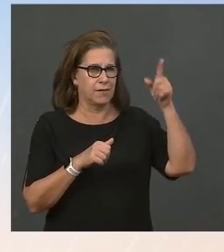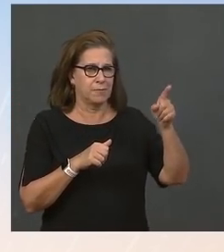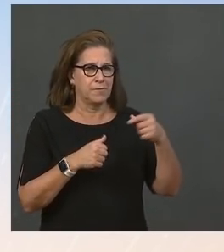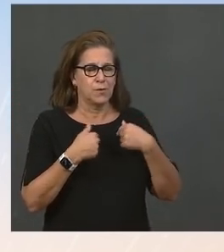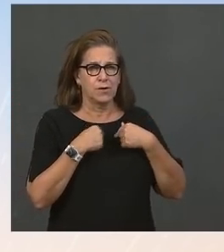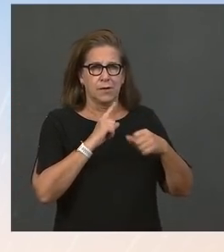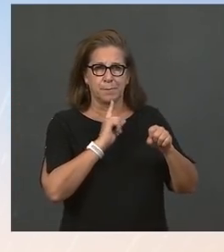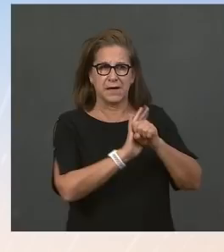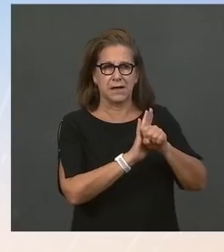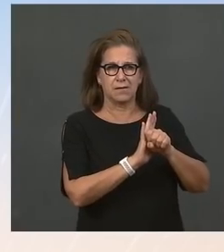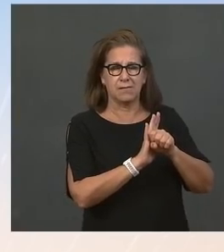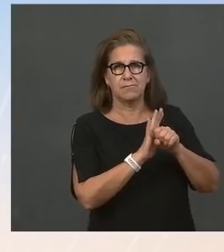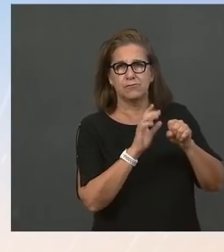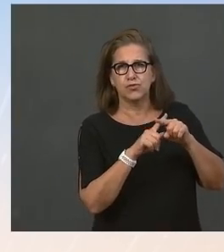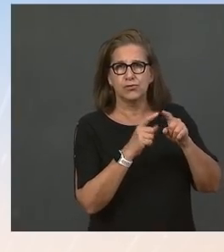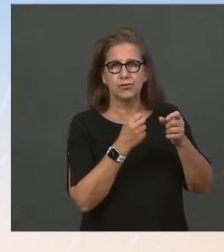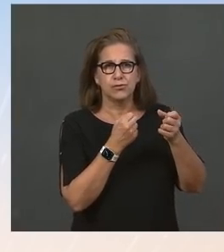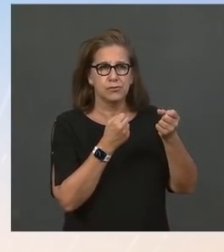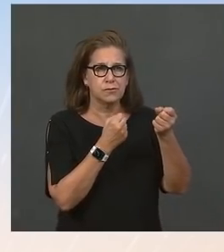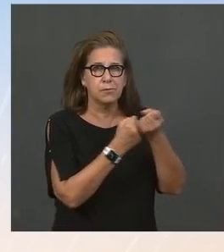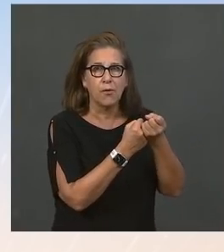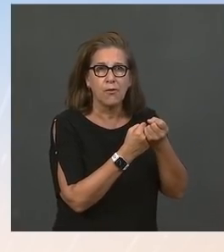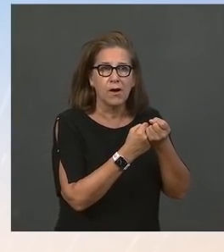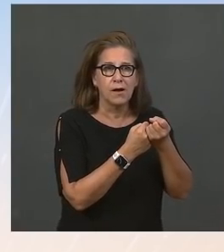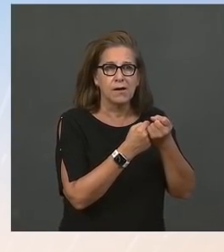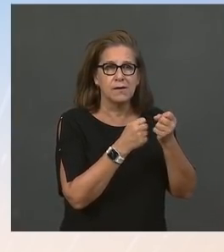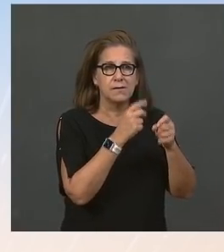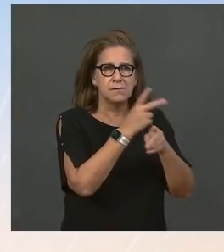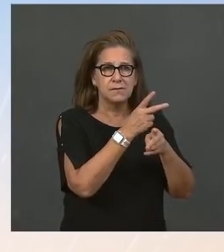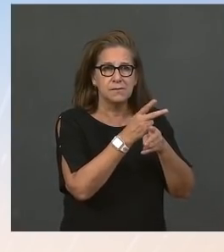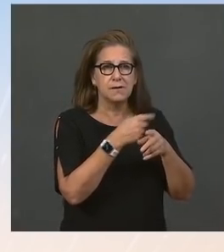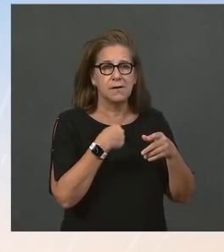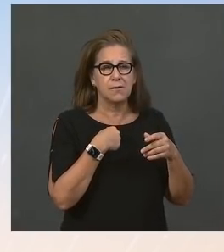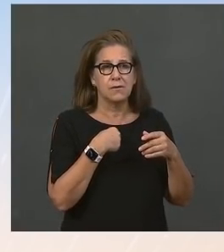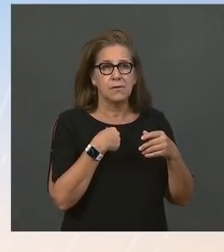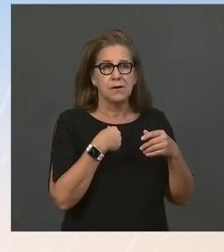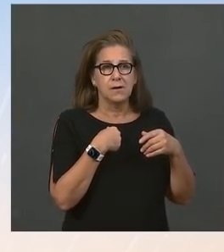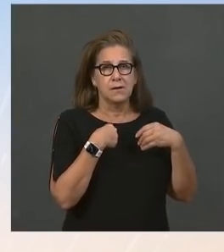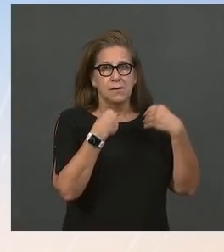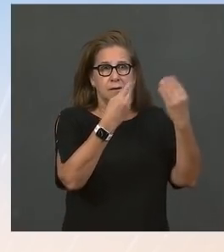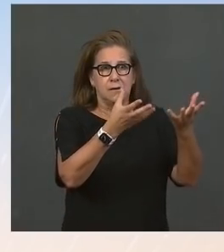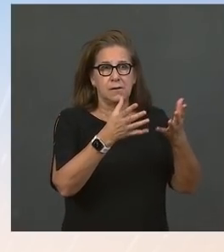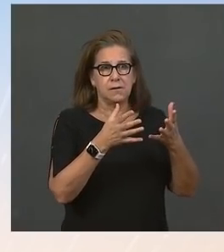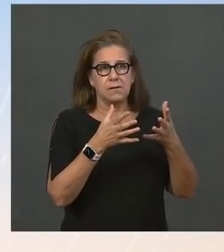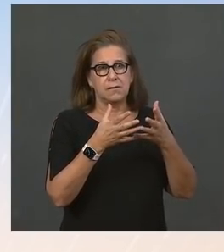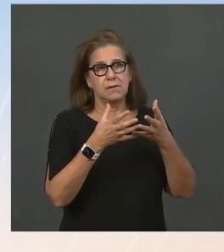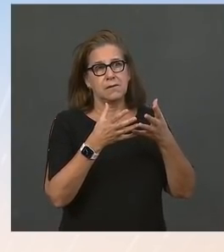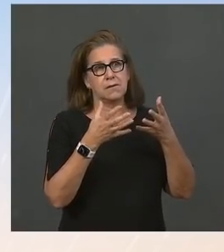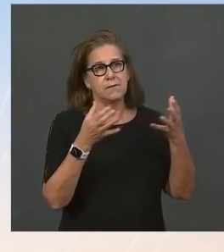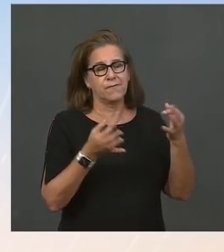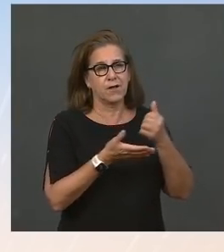We remain the largest provider of humanitarian assistance of any country in the world. And we're committed to ensuring there